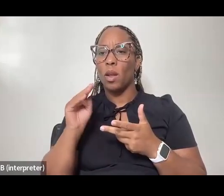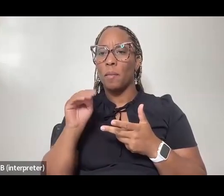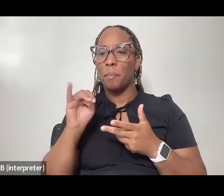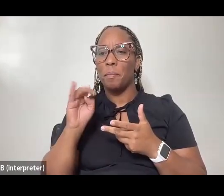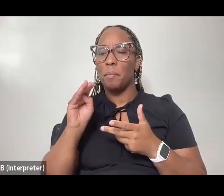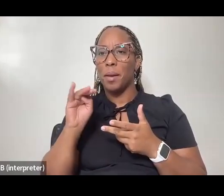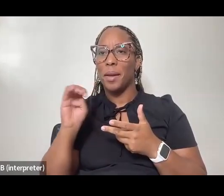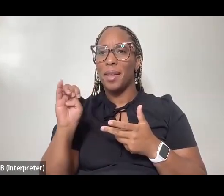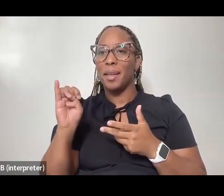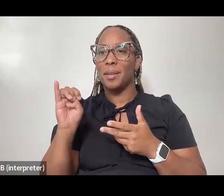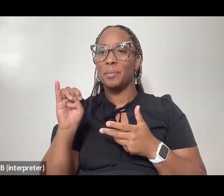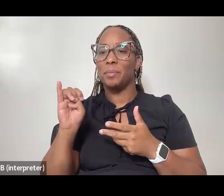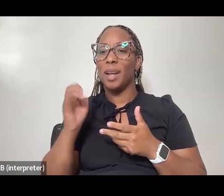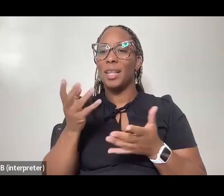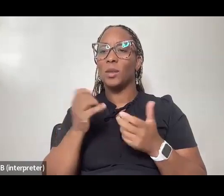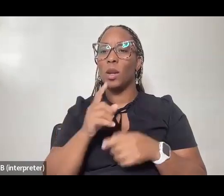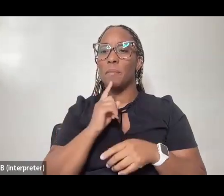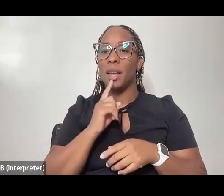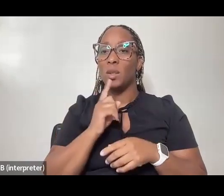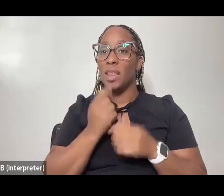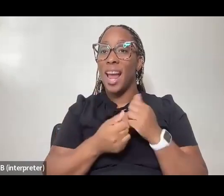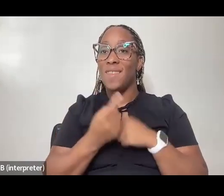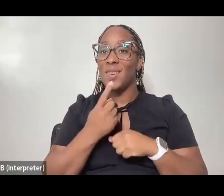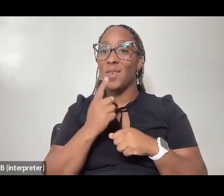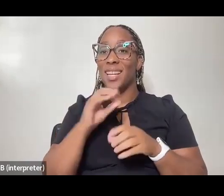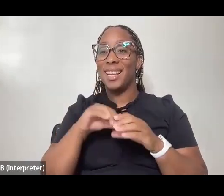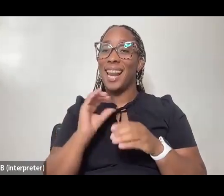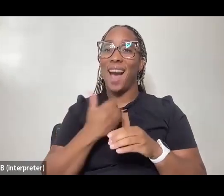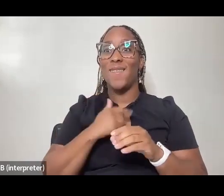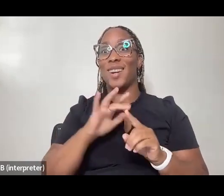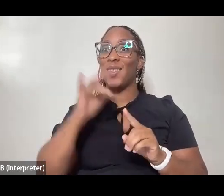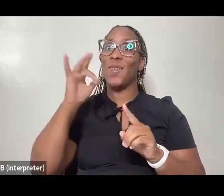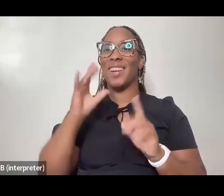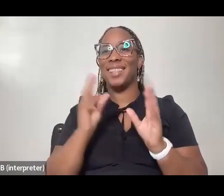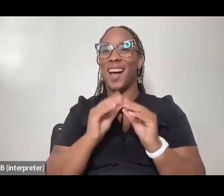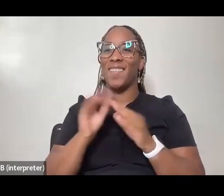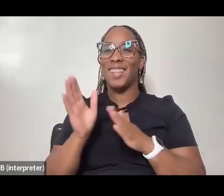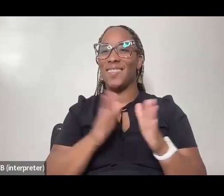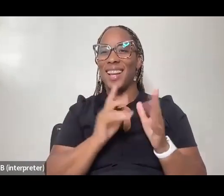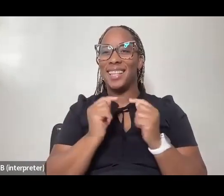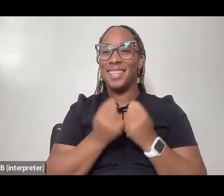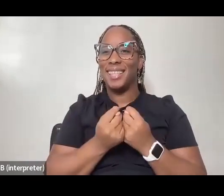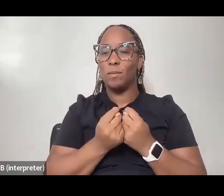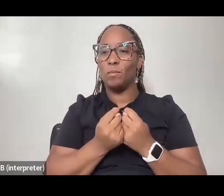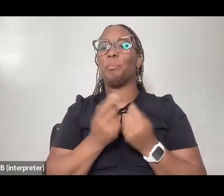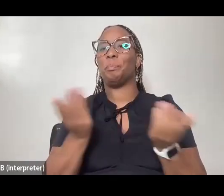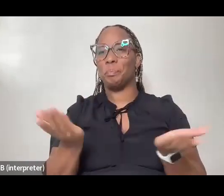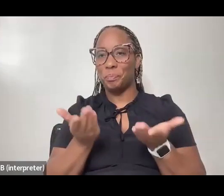Okay. I just want to make sure that everybody in our glorious conference planning team is here